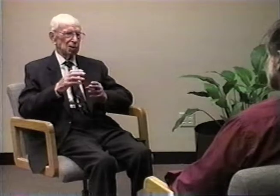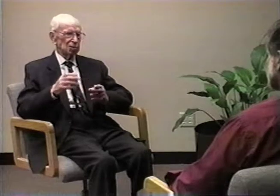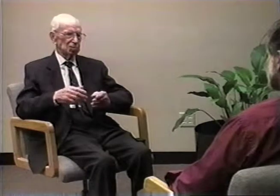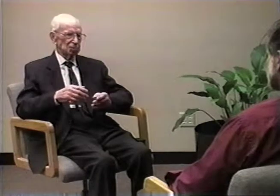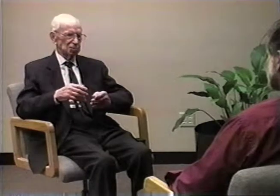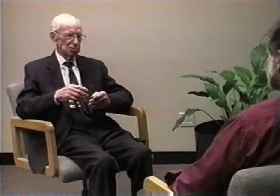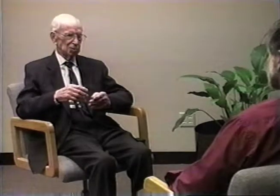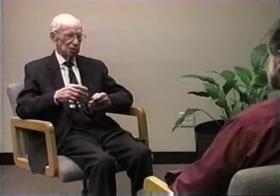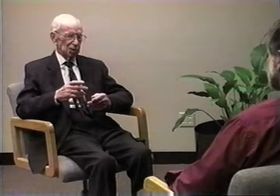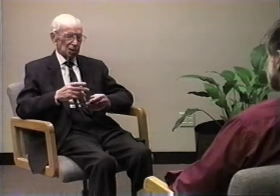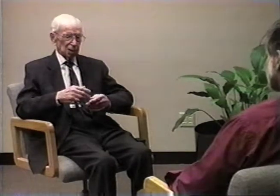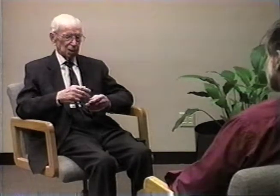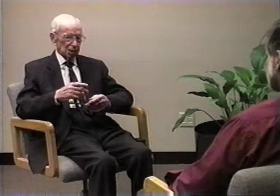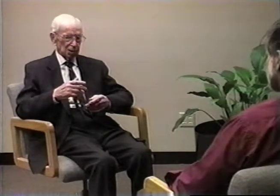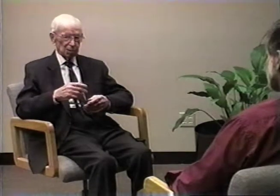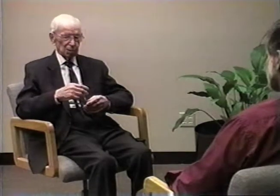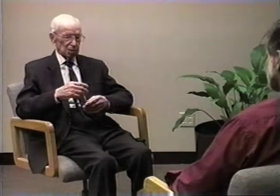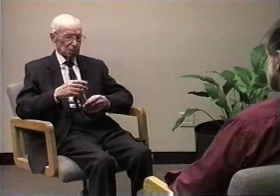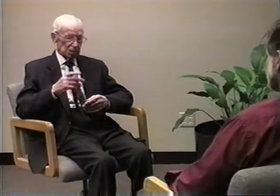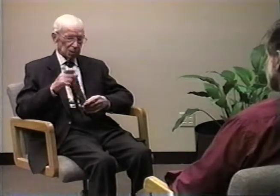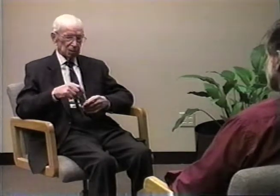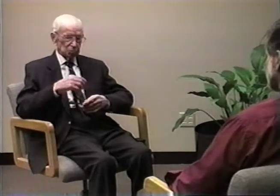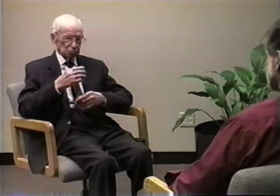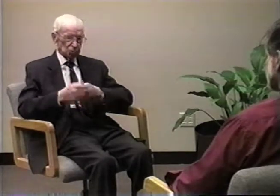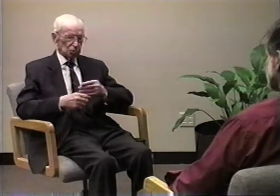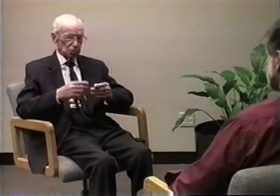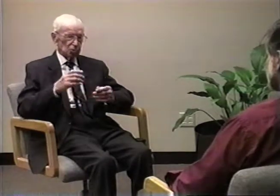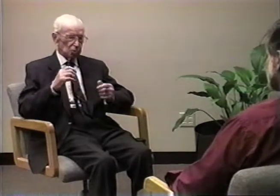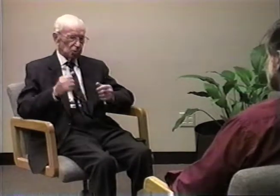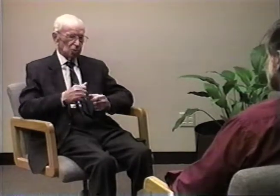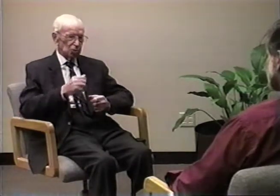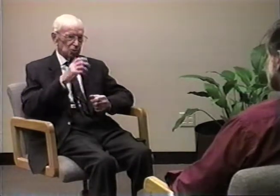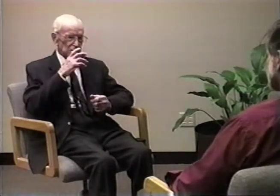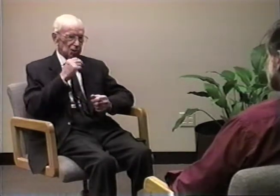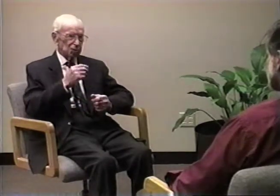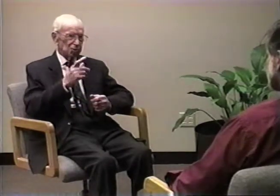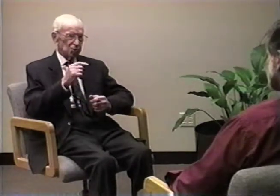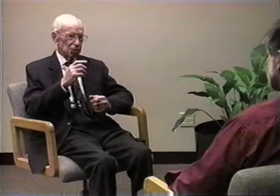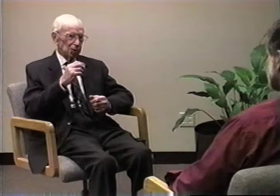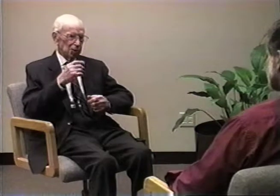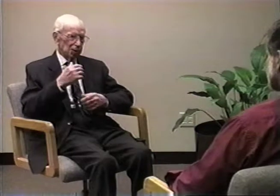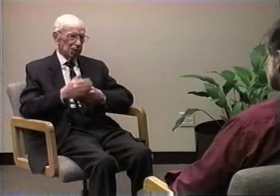There were three or four of us in the family who had become sick from scarlet fever.